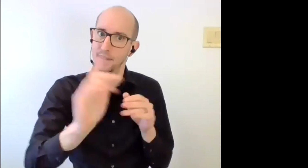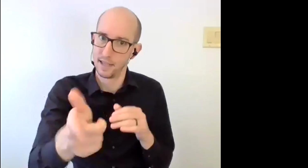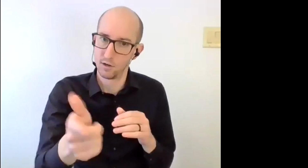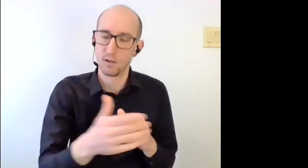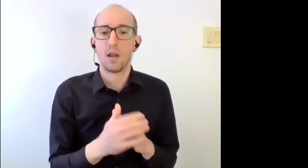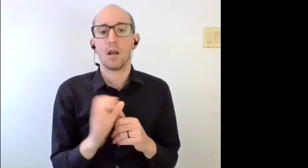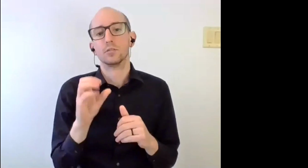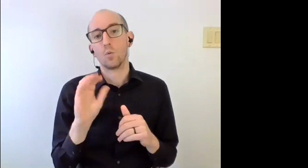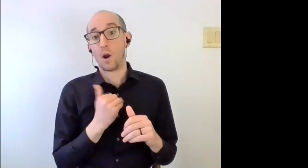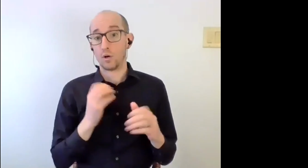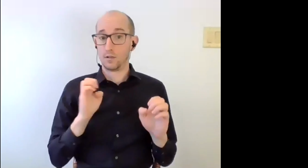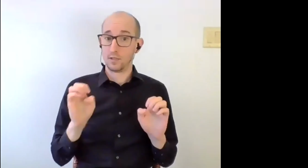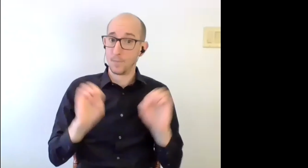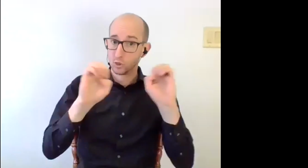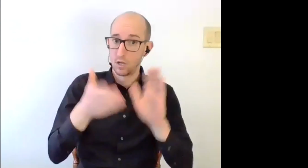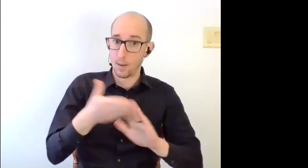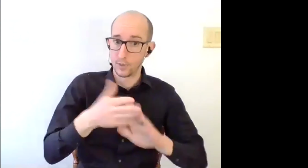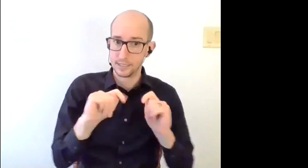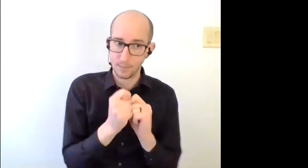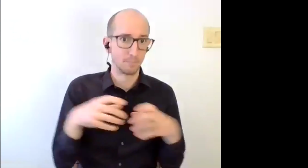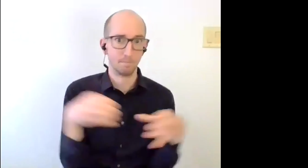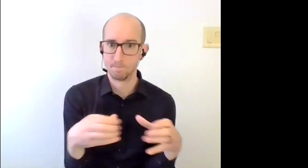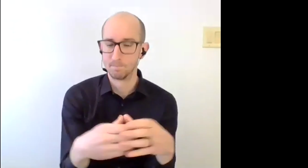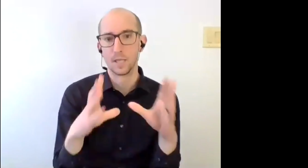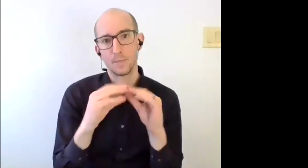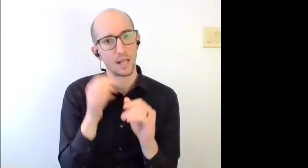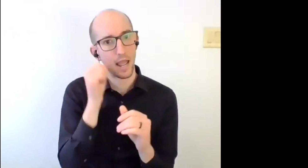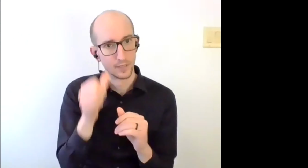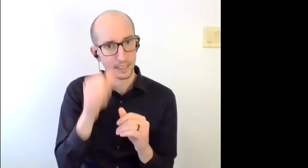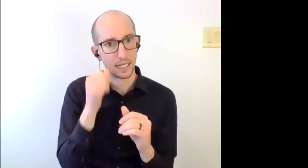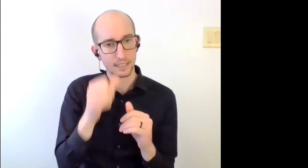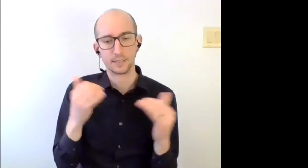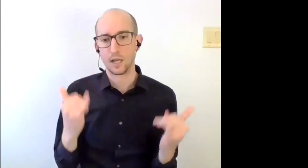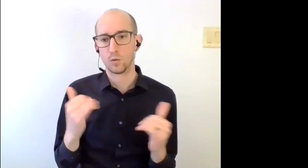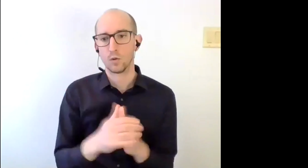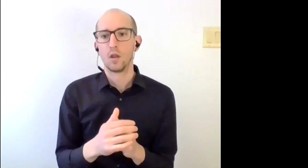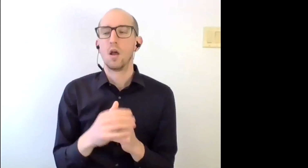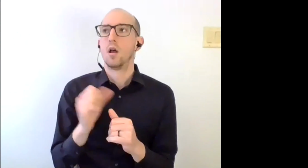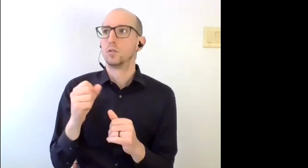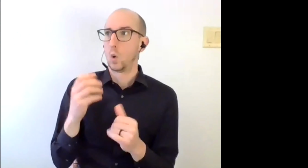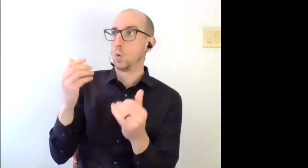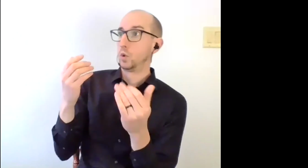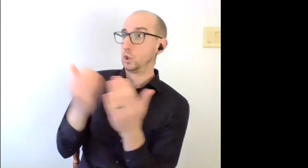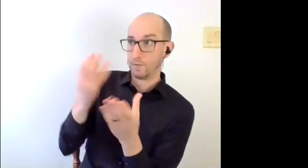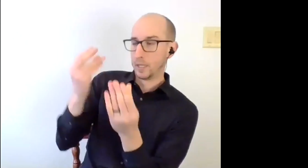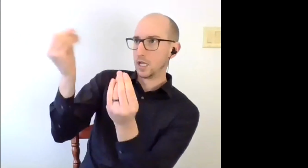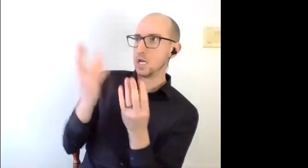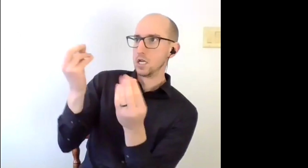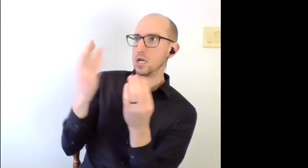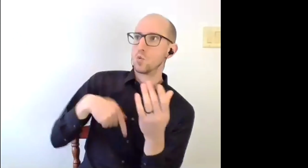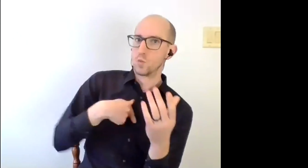already, our we